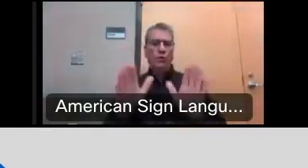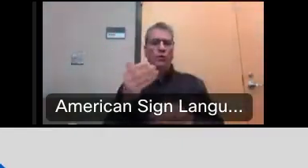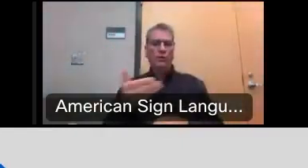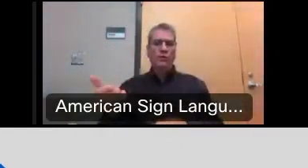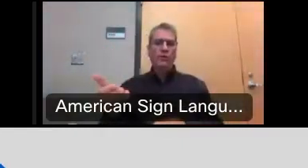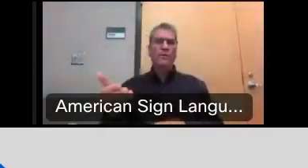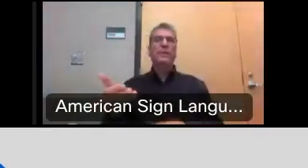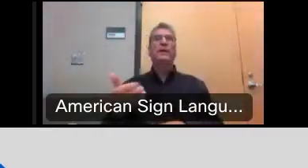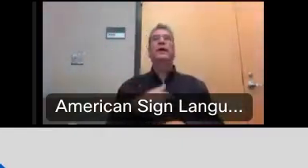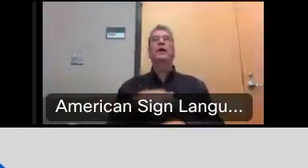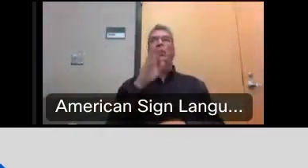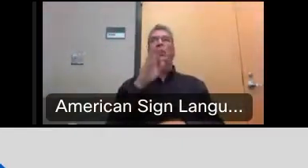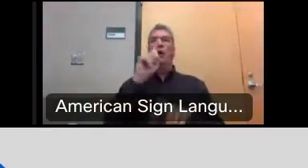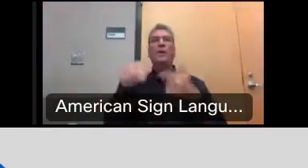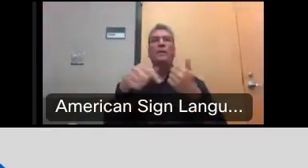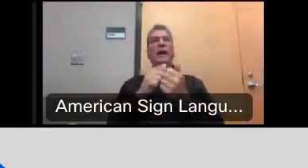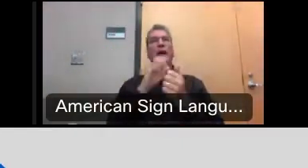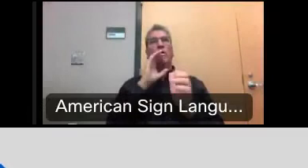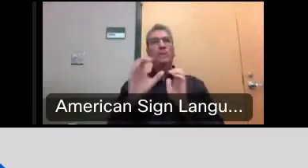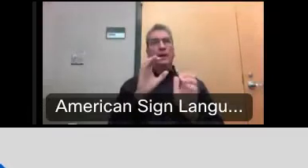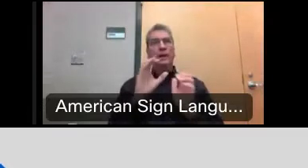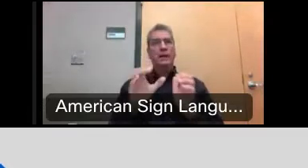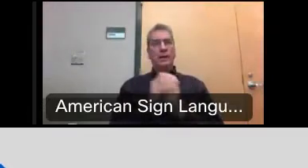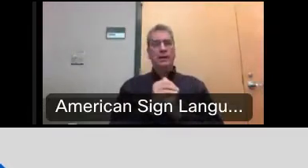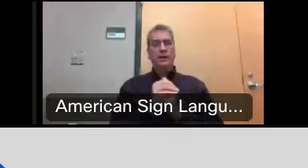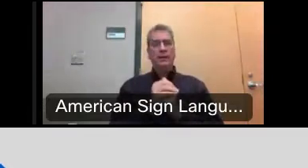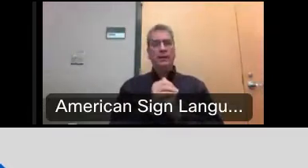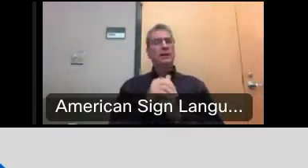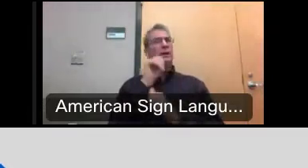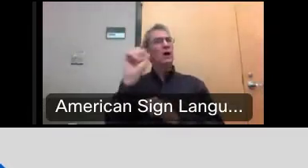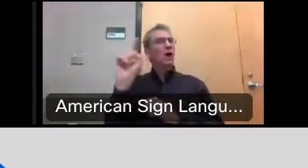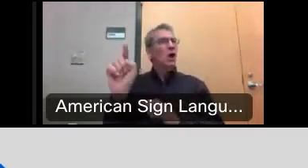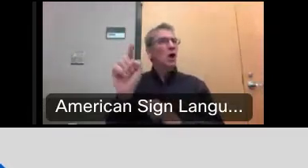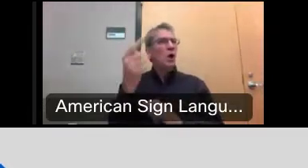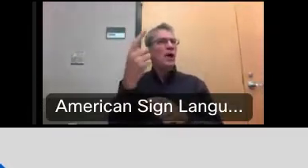be talking about, in terms of communication, it's not just about the science of public